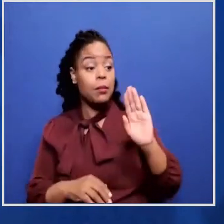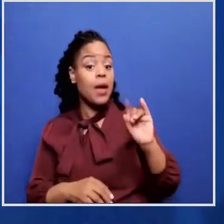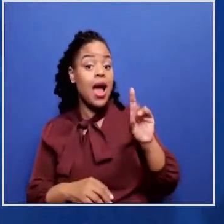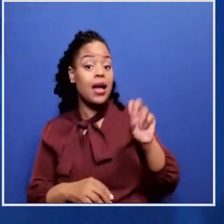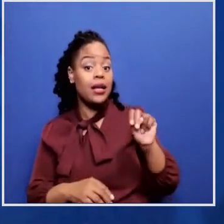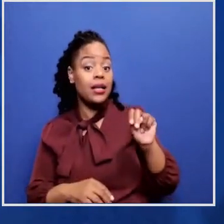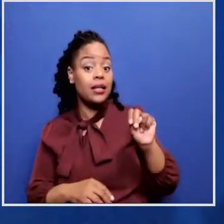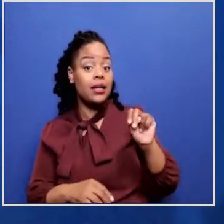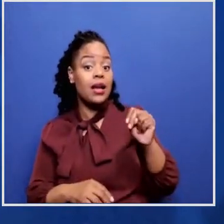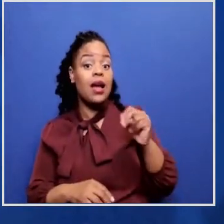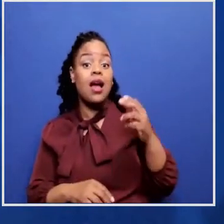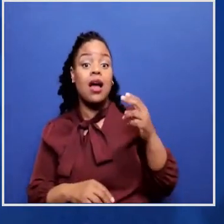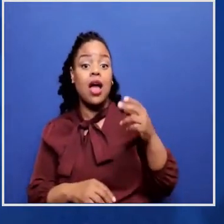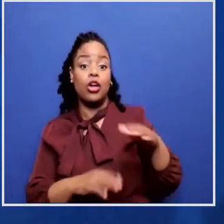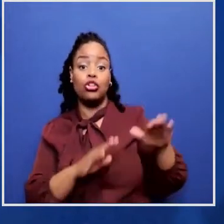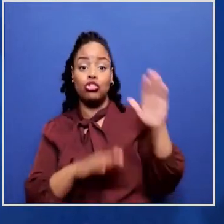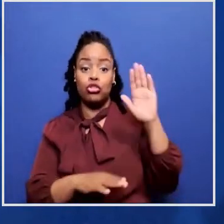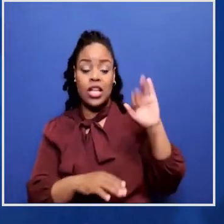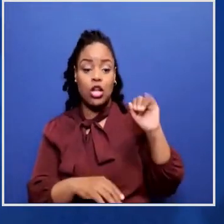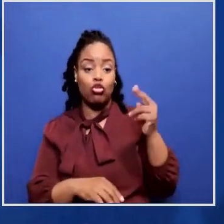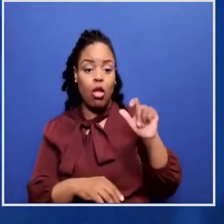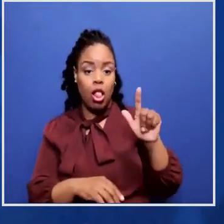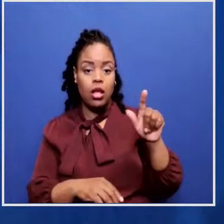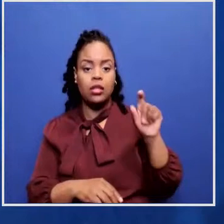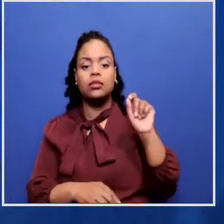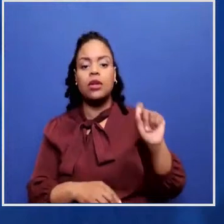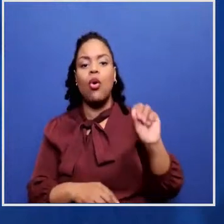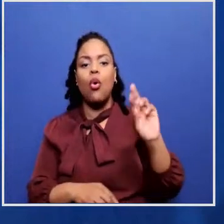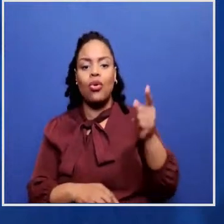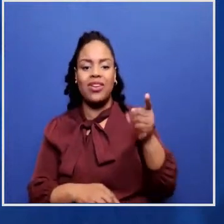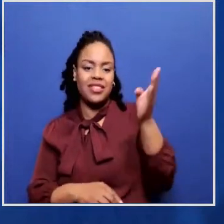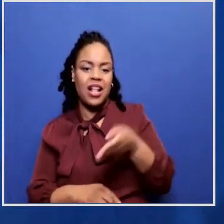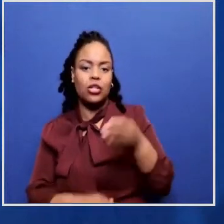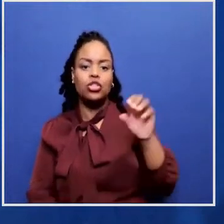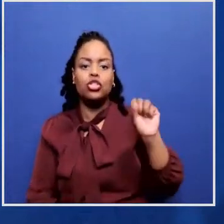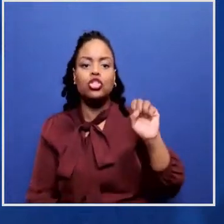TOMORROW, I HOPE YOU WILL GET BACK OUT THERE AND CONTINUE